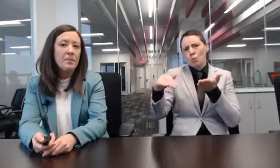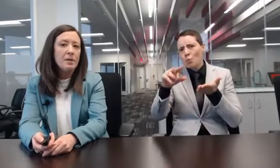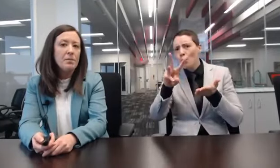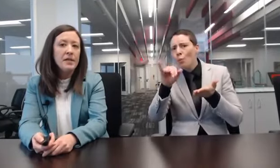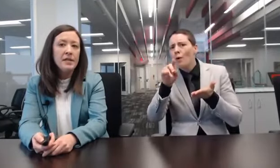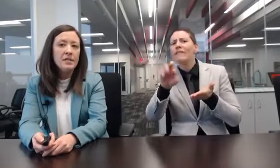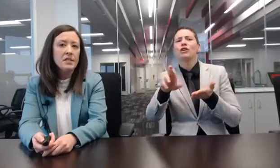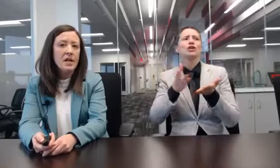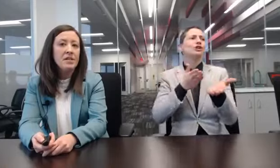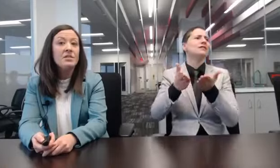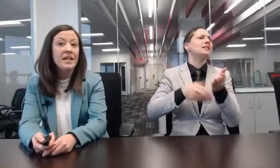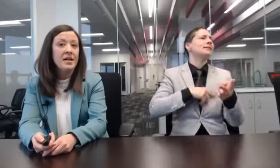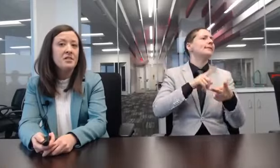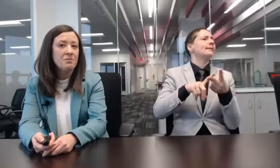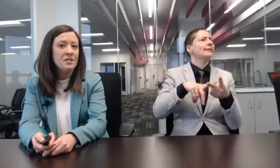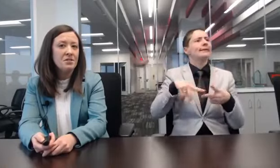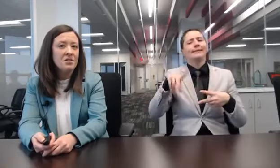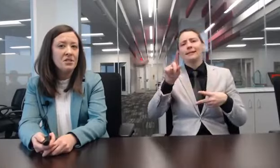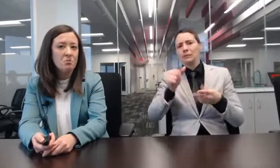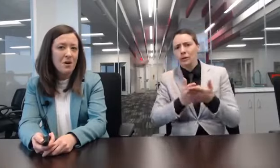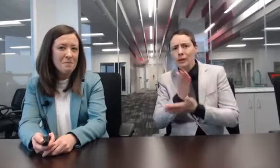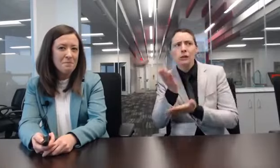so please use that as a resource as well.